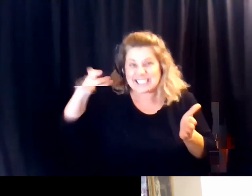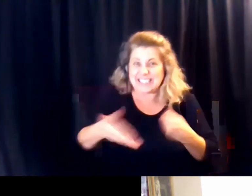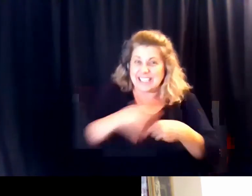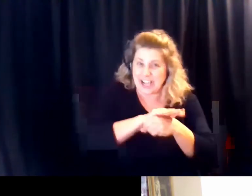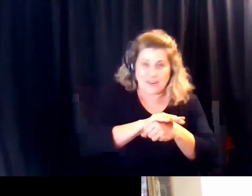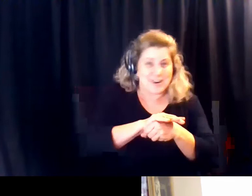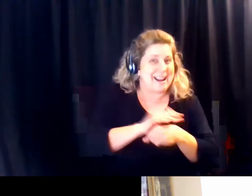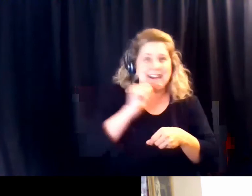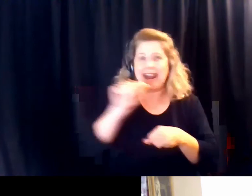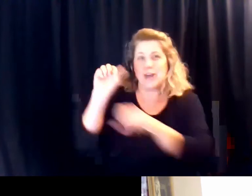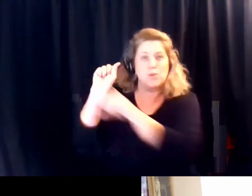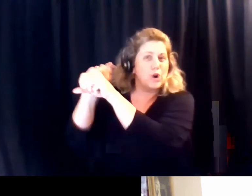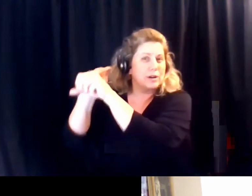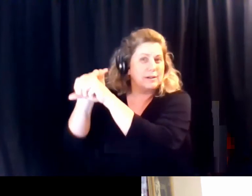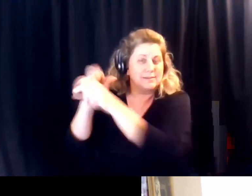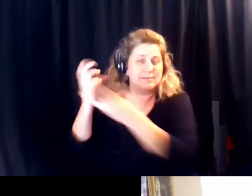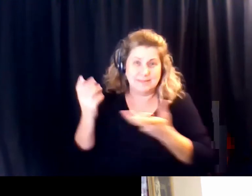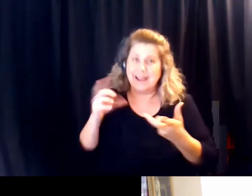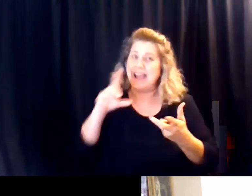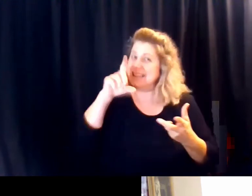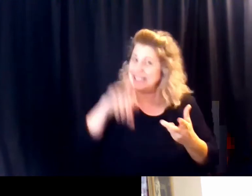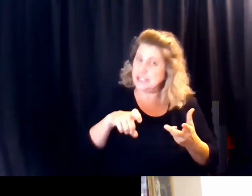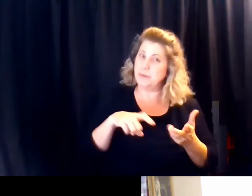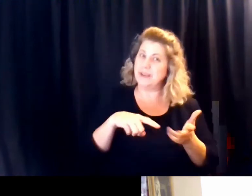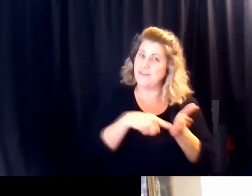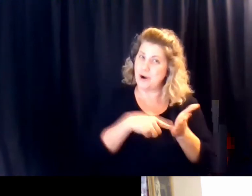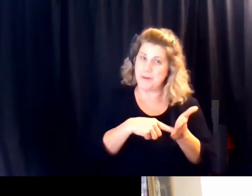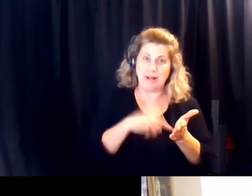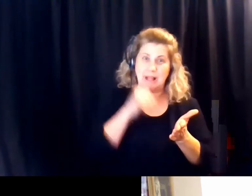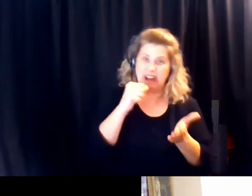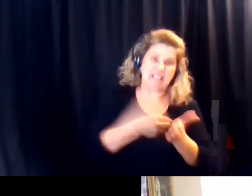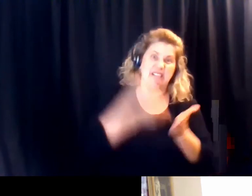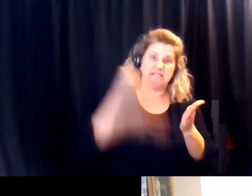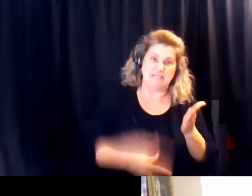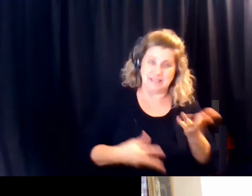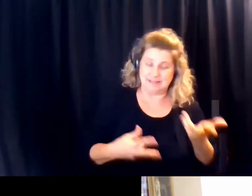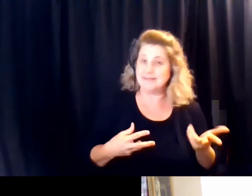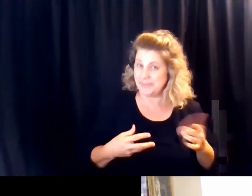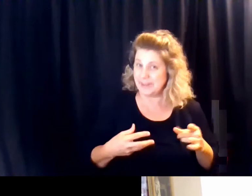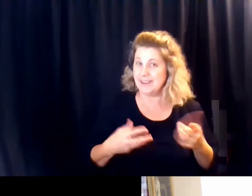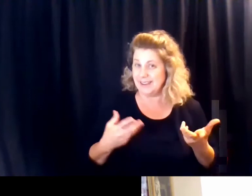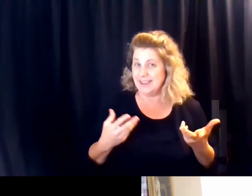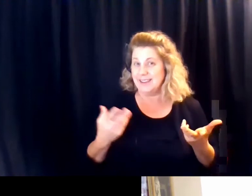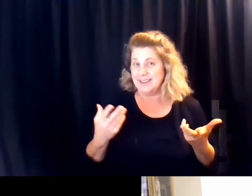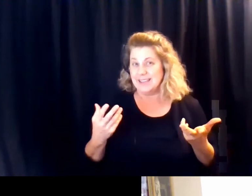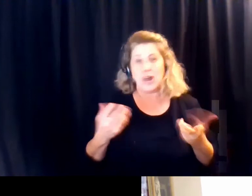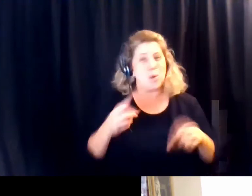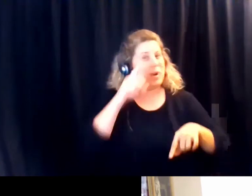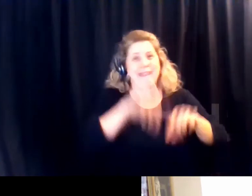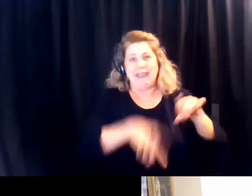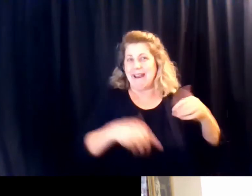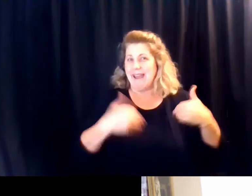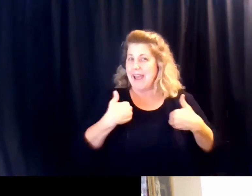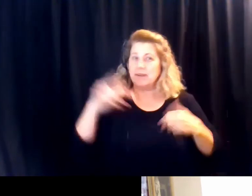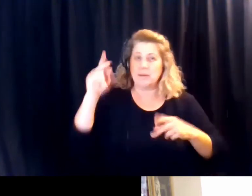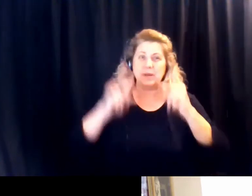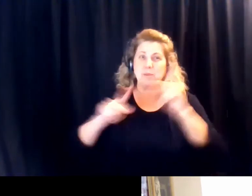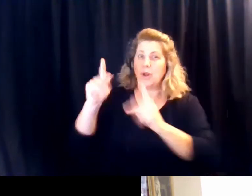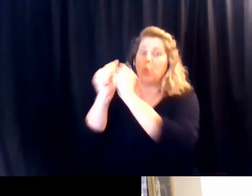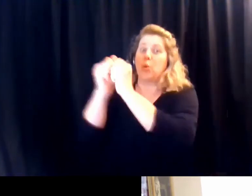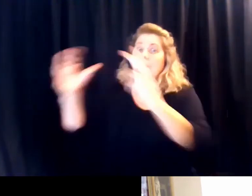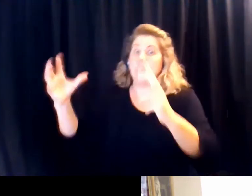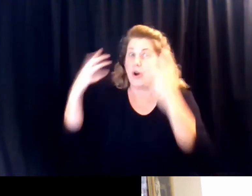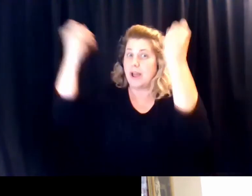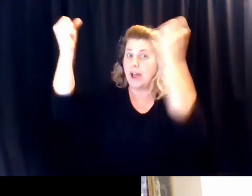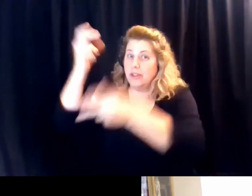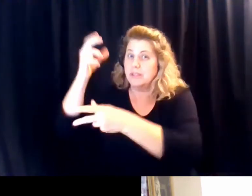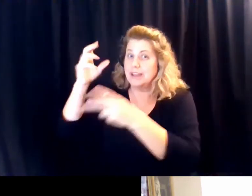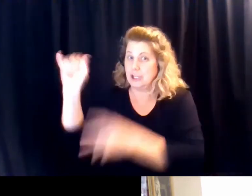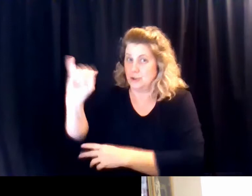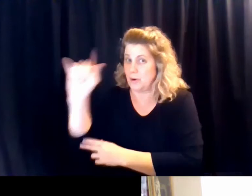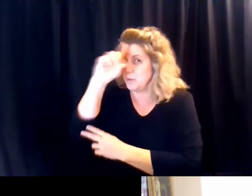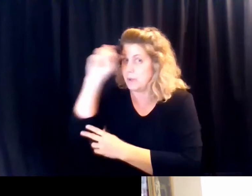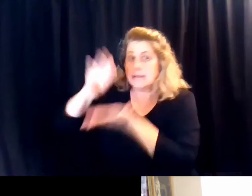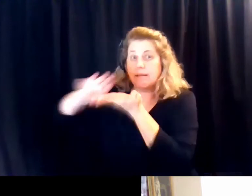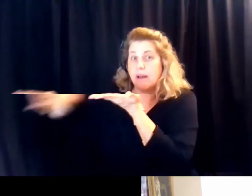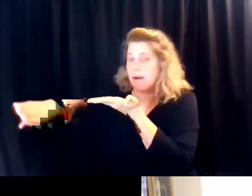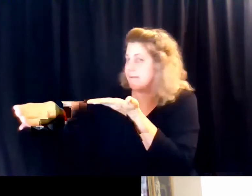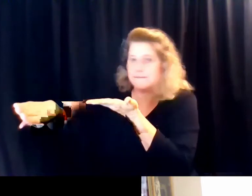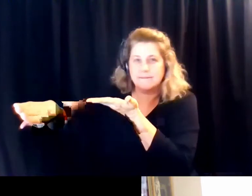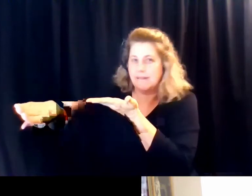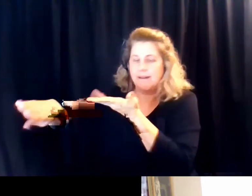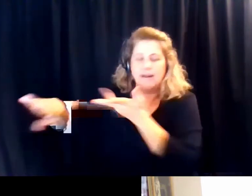Heather Dibblee: And impact on our families and communities in a meaningful way. Do you have any advice for dealing with comments where people only want to talk about the numbers were recovered and not the true impact of the lives on these individuals.